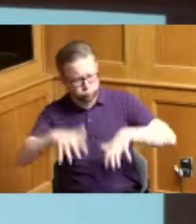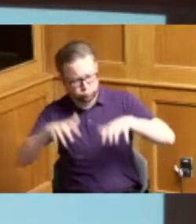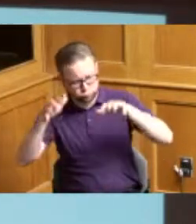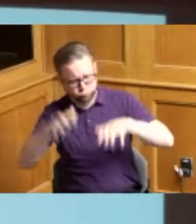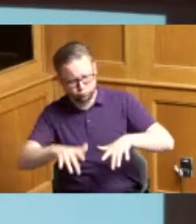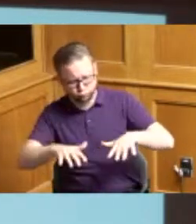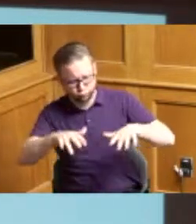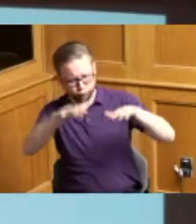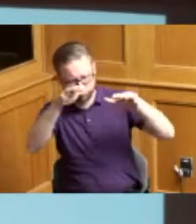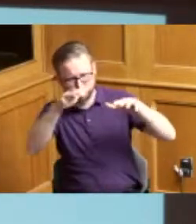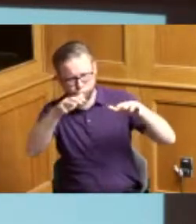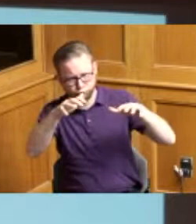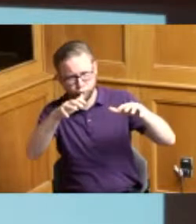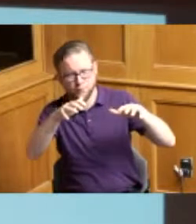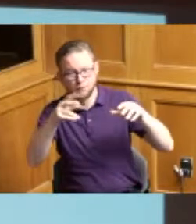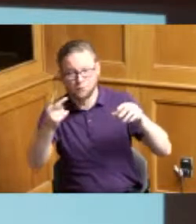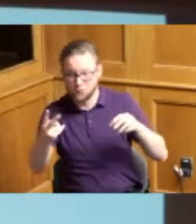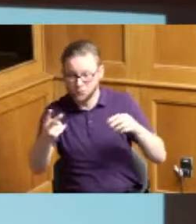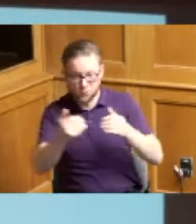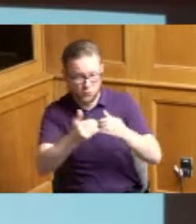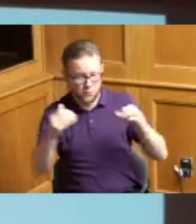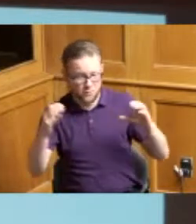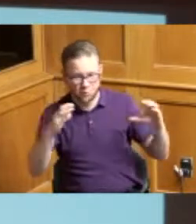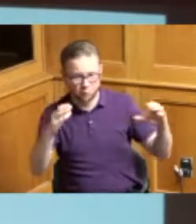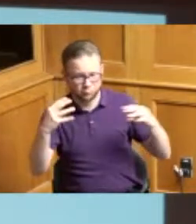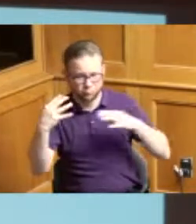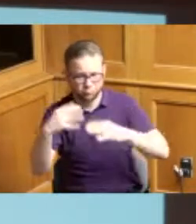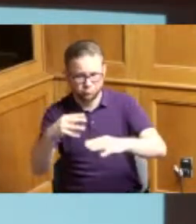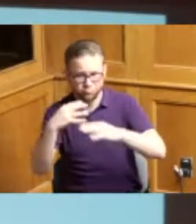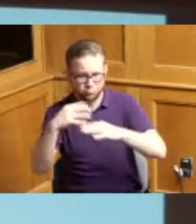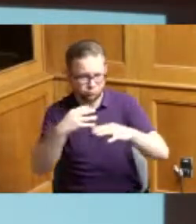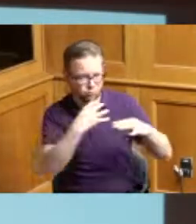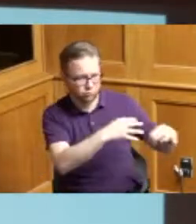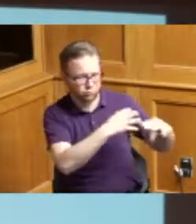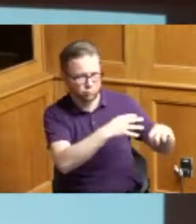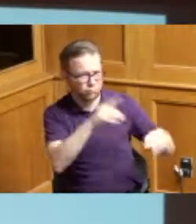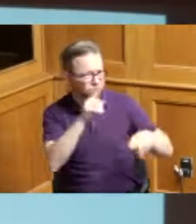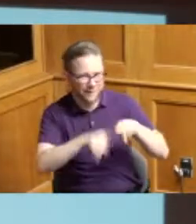other flows getting in it cannot get to the treatment facility so you also have some level of